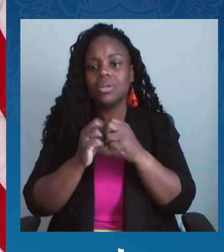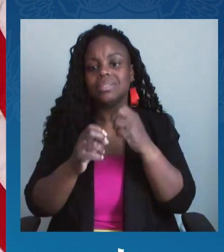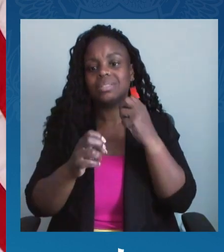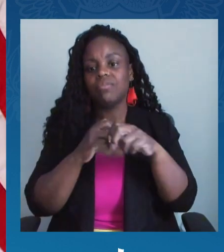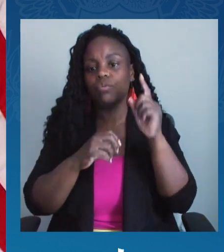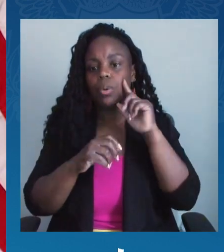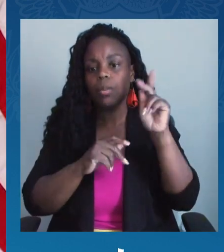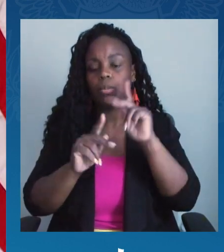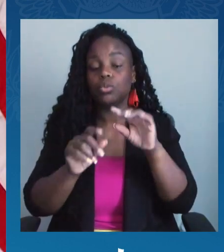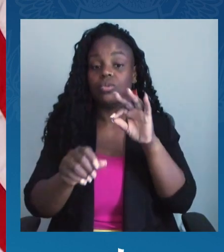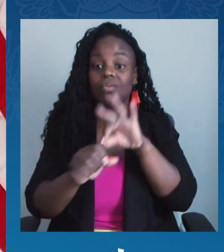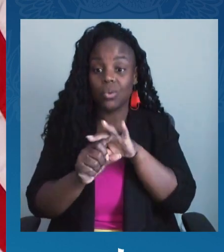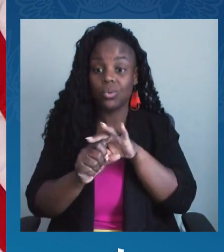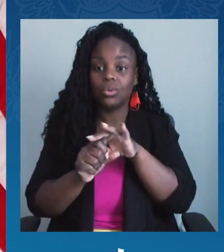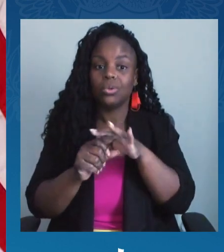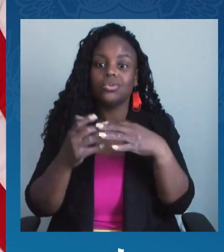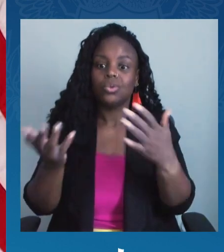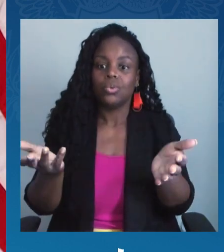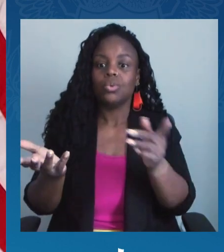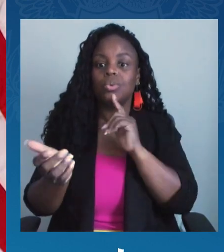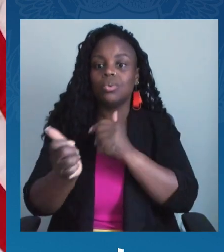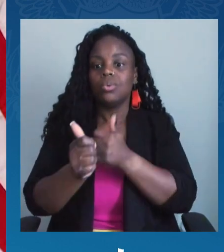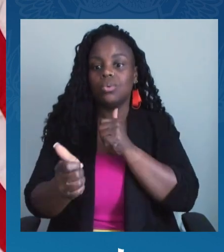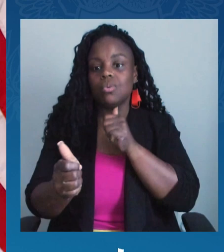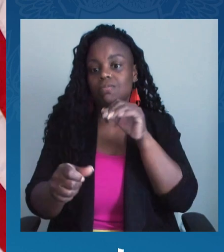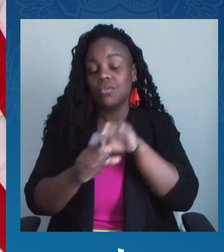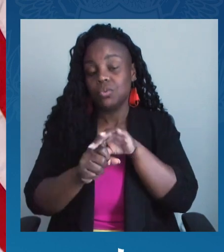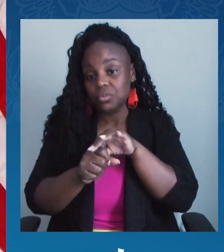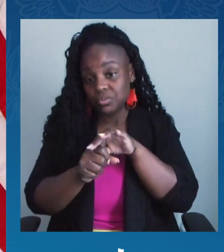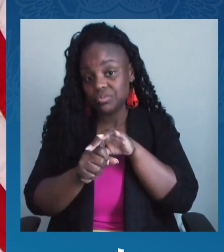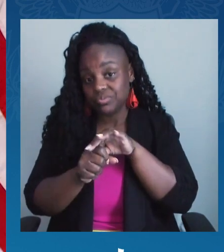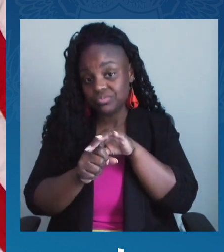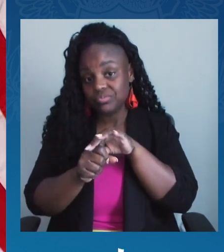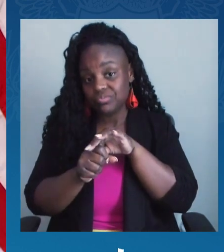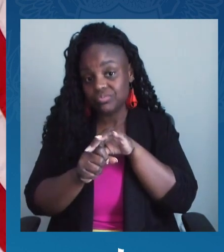And here's the thing. Look at the recent history on this.